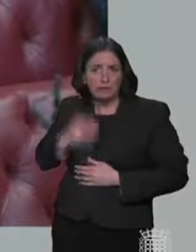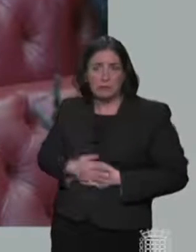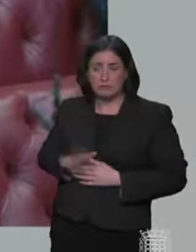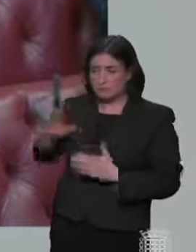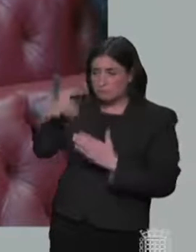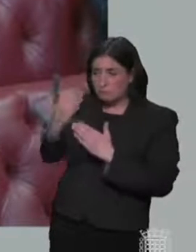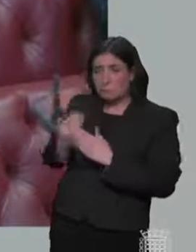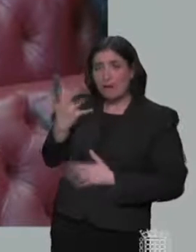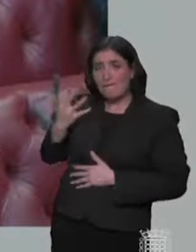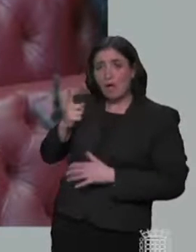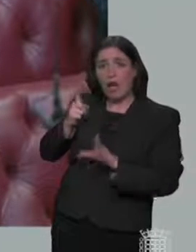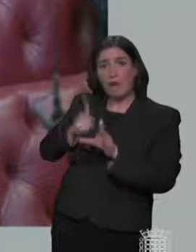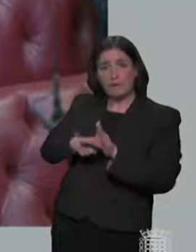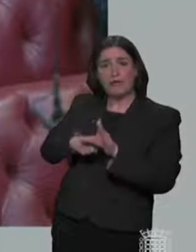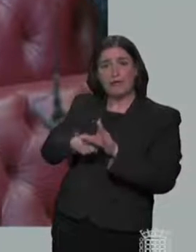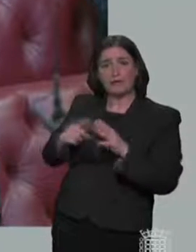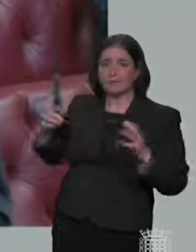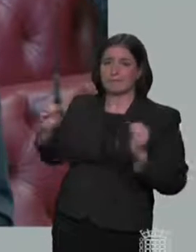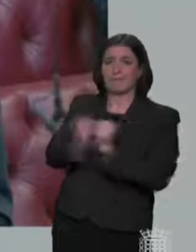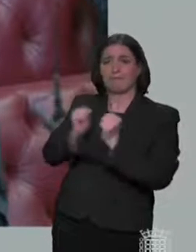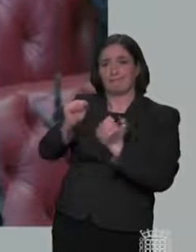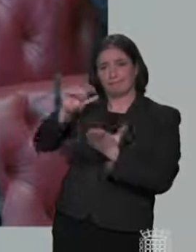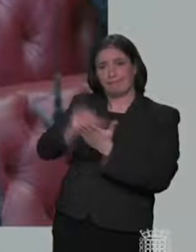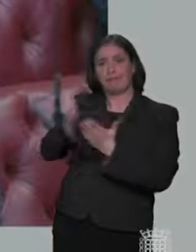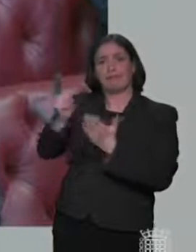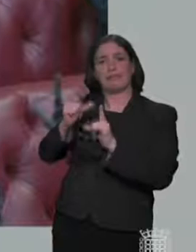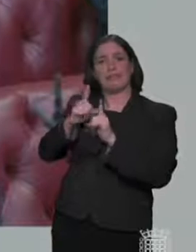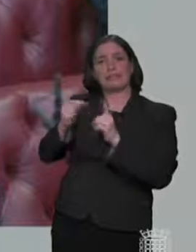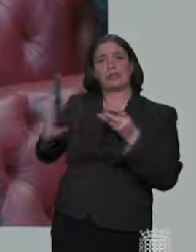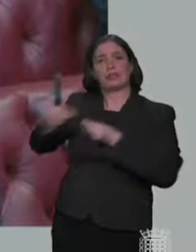the digital economy act which gives the government the power to regulate these services passed